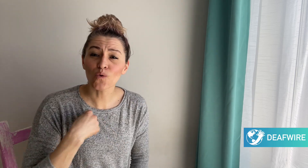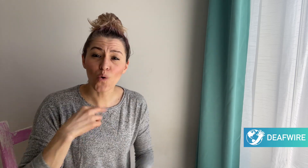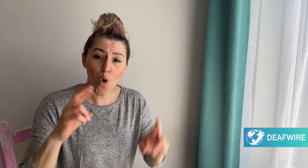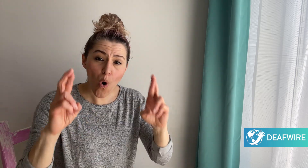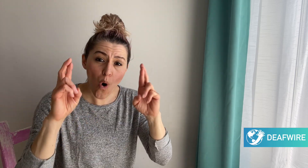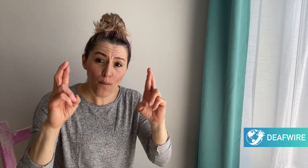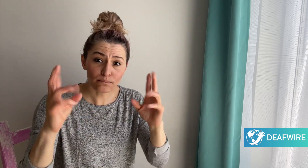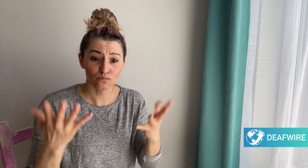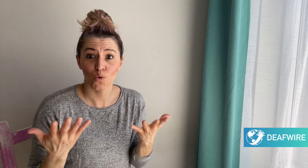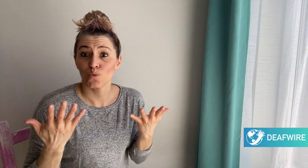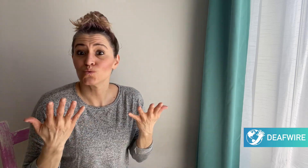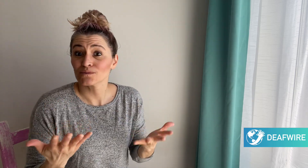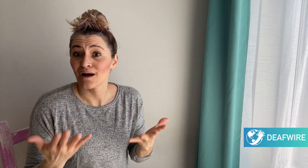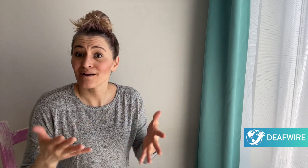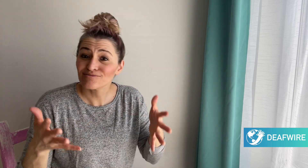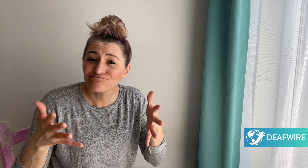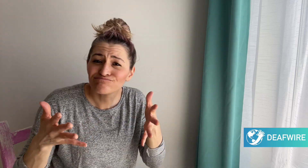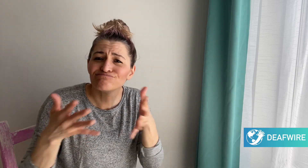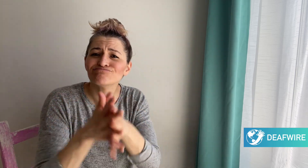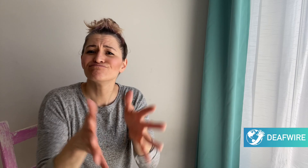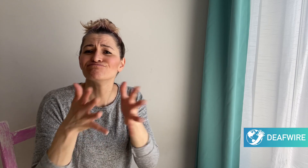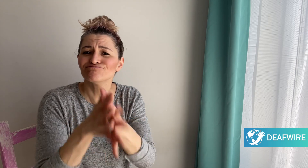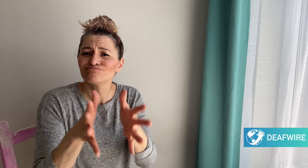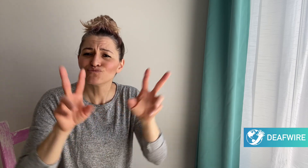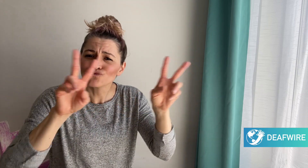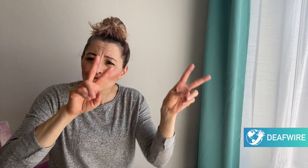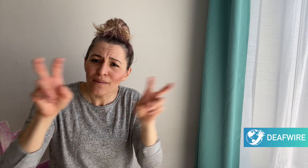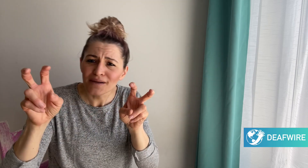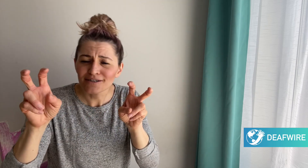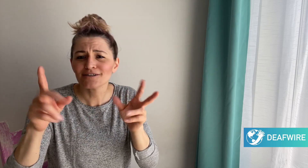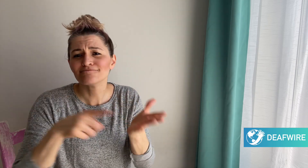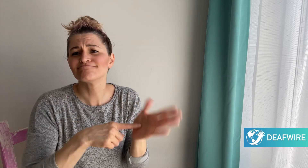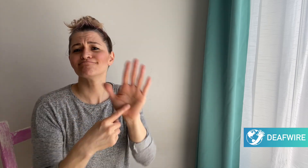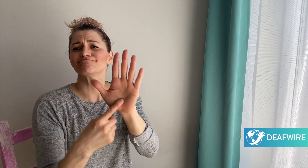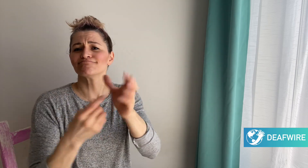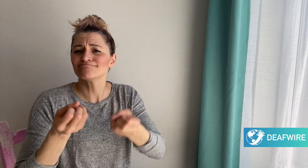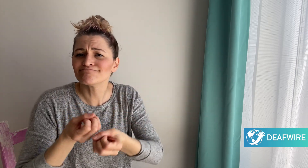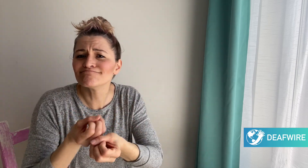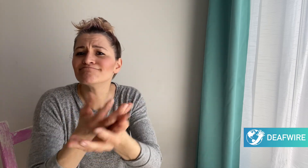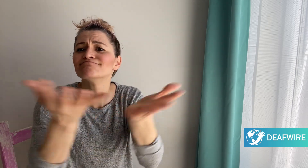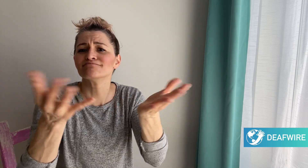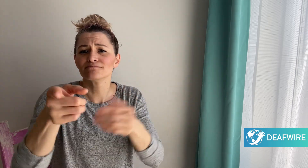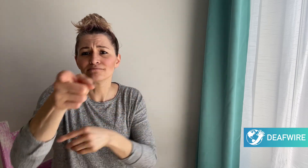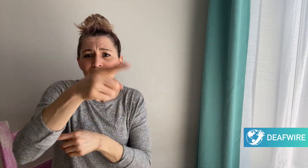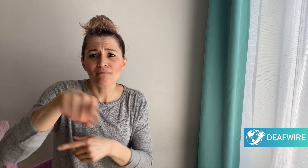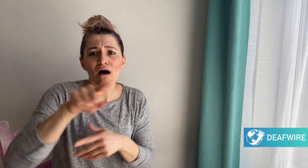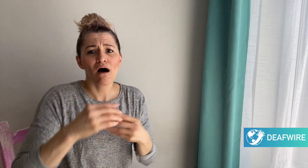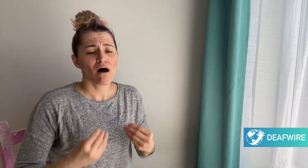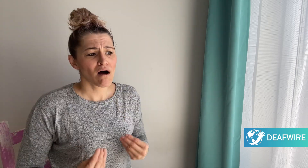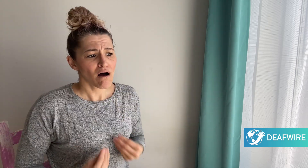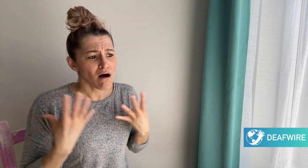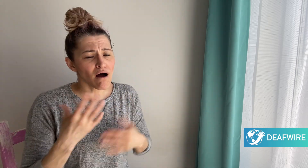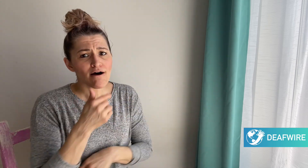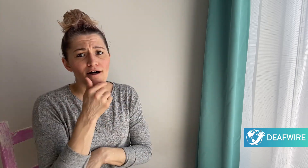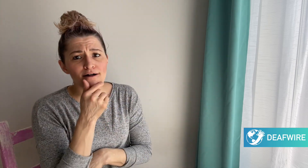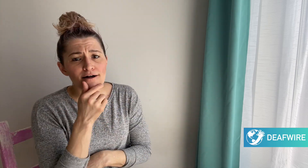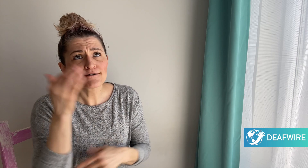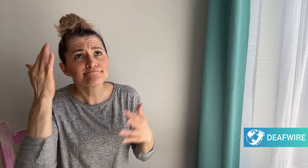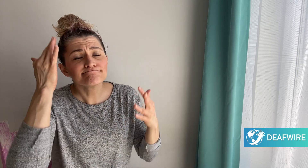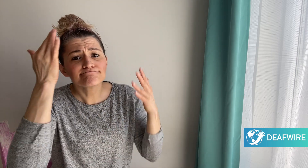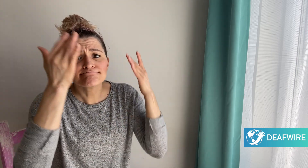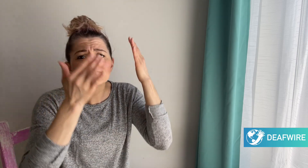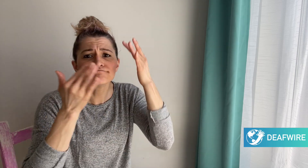I hope today’s discussion has inspired